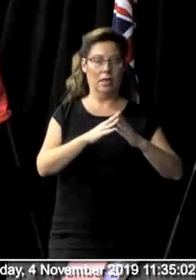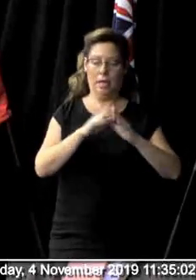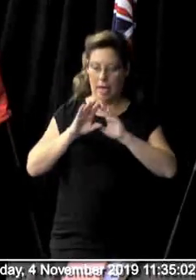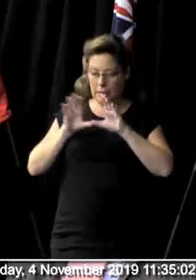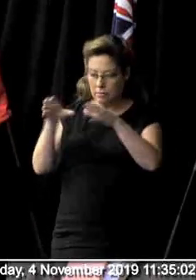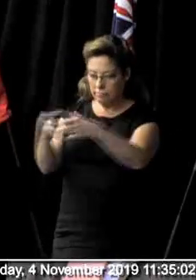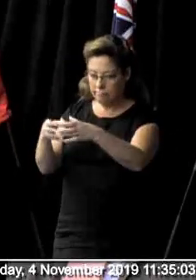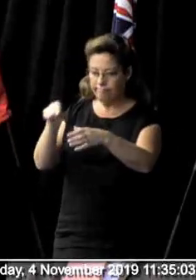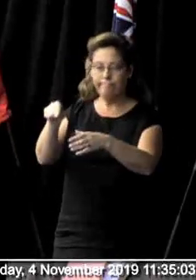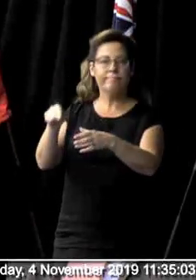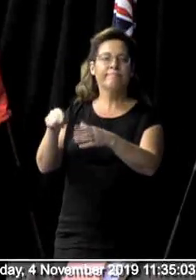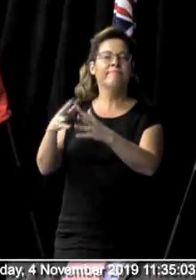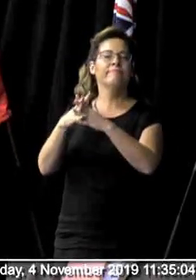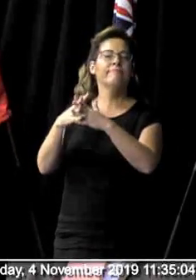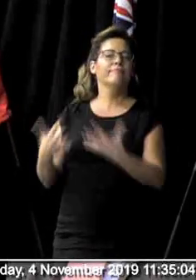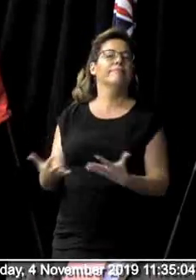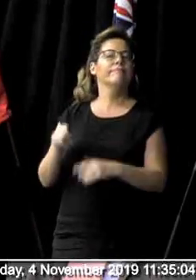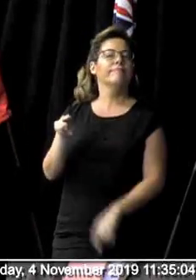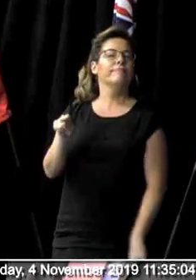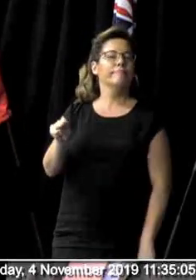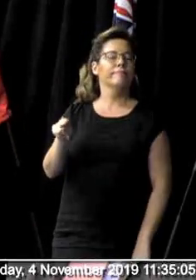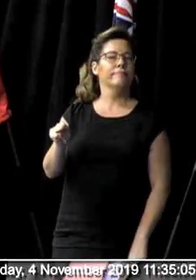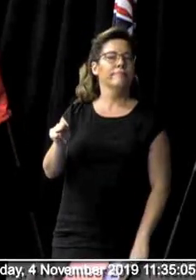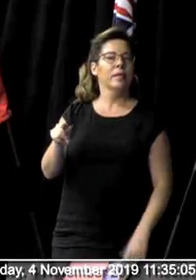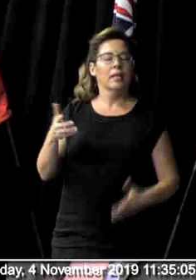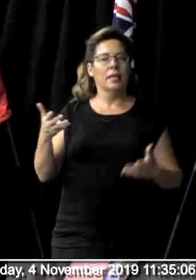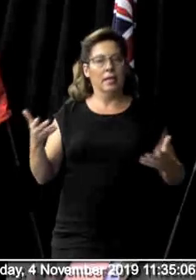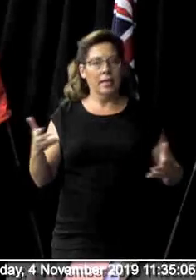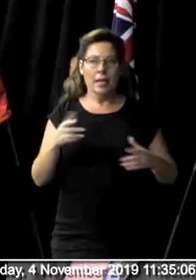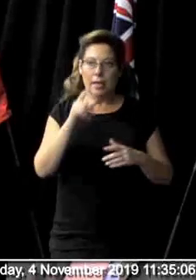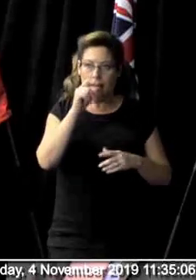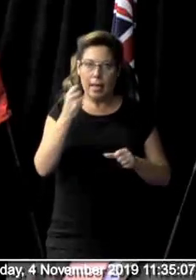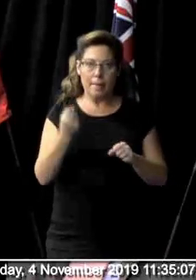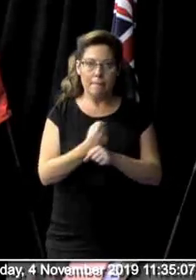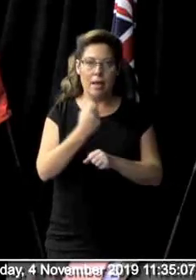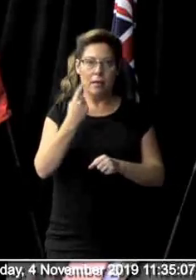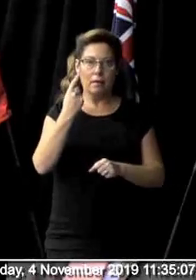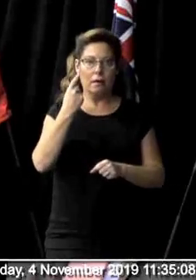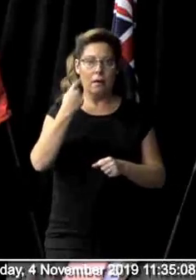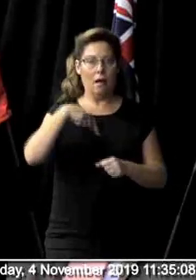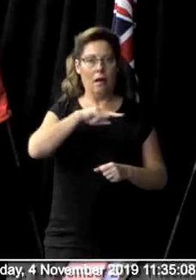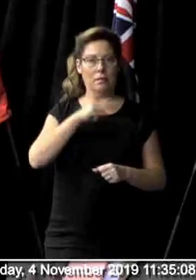to ask the intolerable and ignorant question of why does a proper education